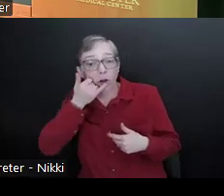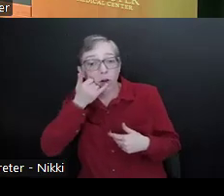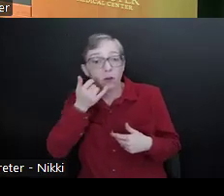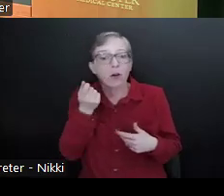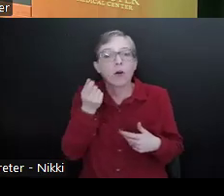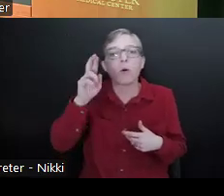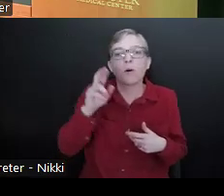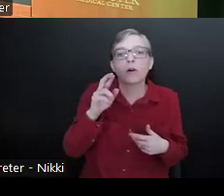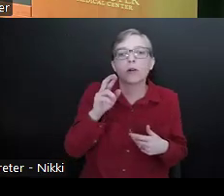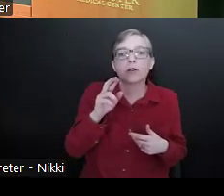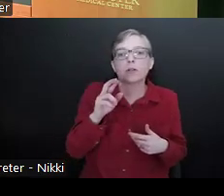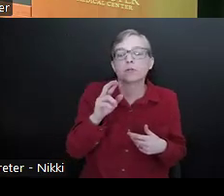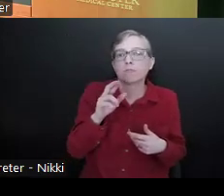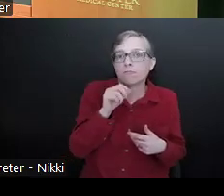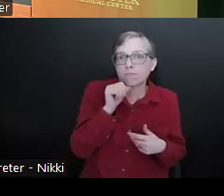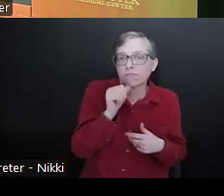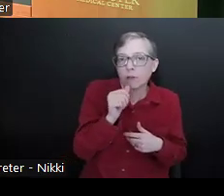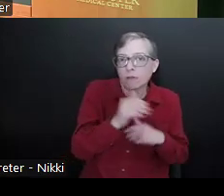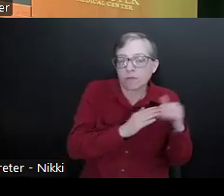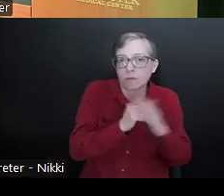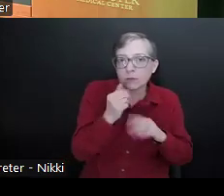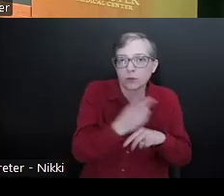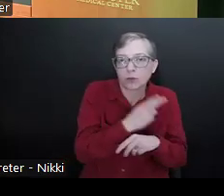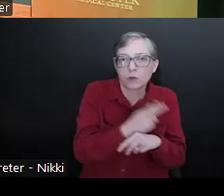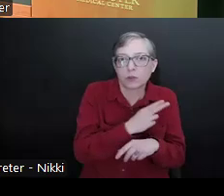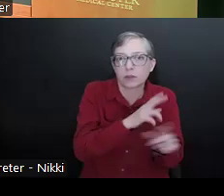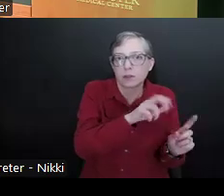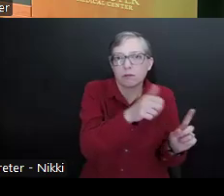smartphones and are much more comfortable with text messaging which just kind of shows up for